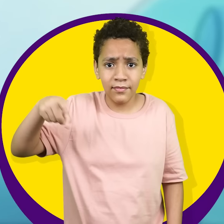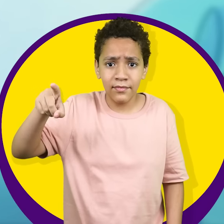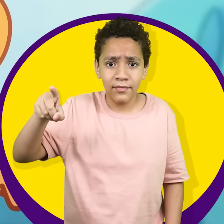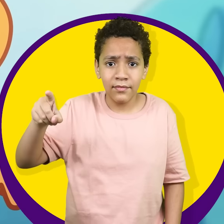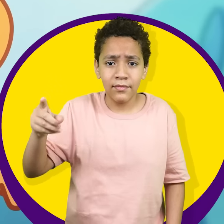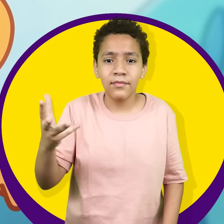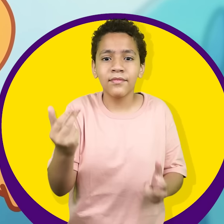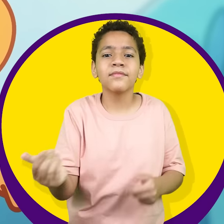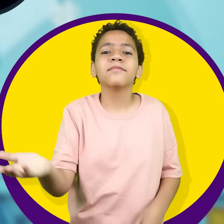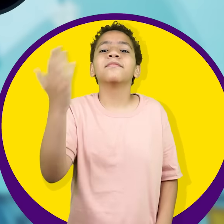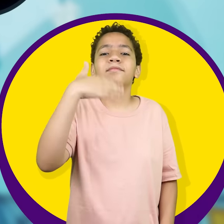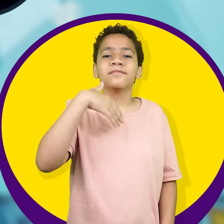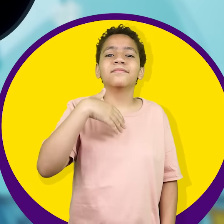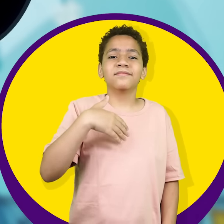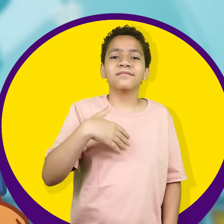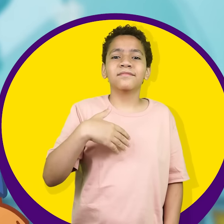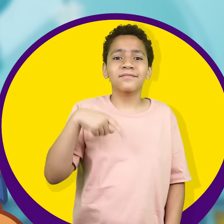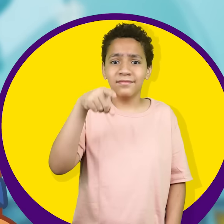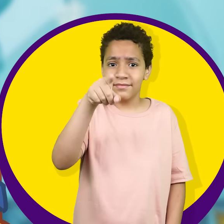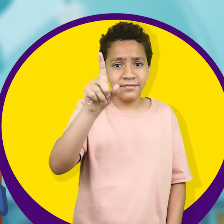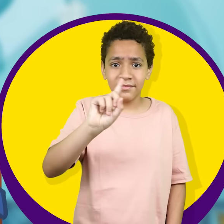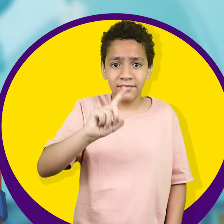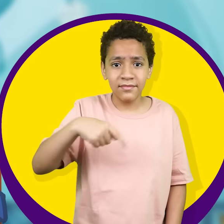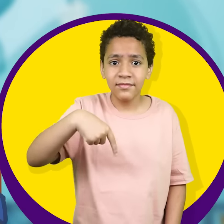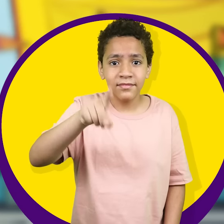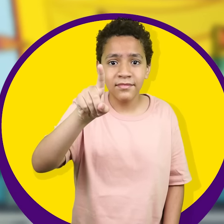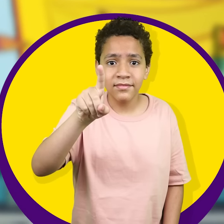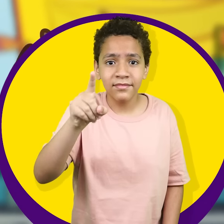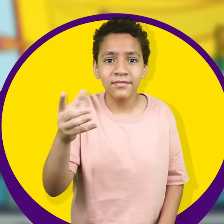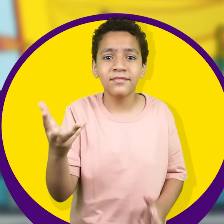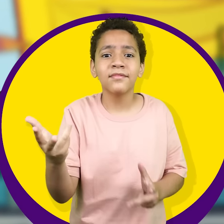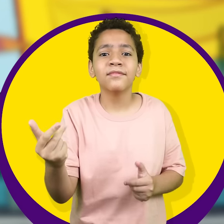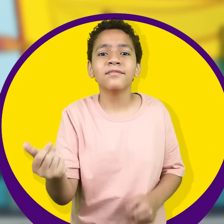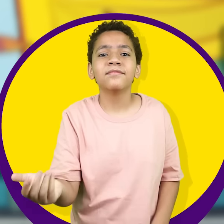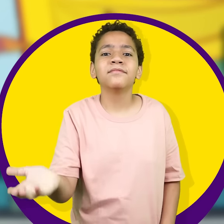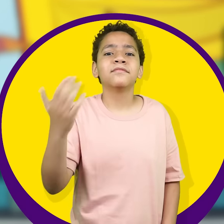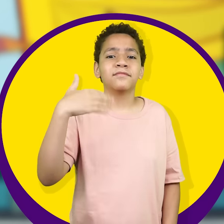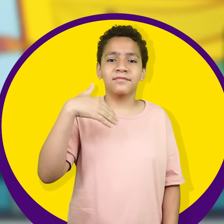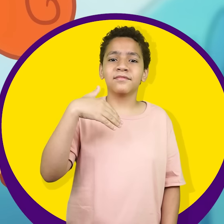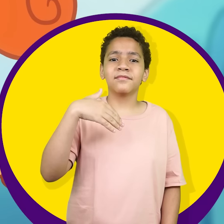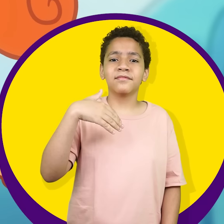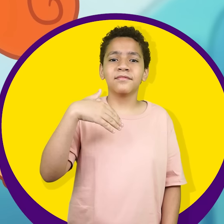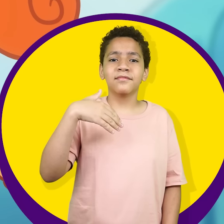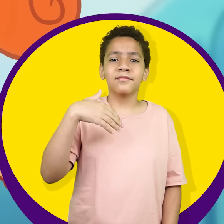INVITE YOU TO GO IF YOU WON'T INVITE YOU TO GO